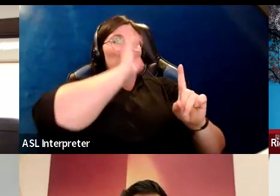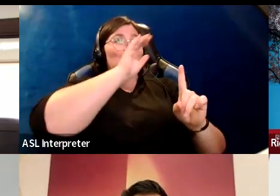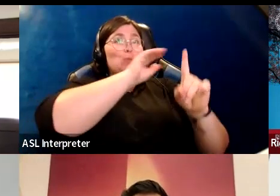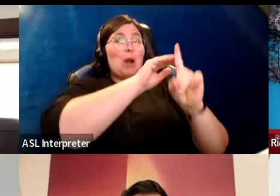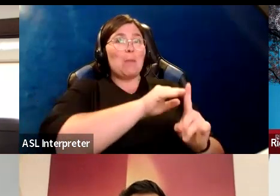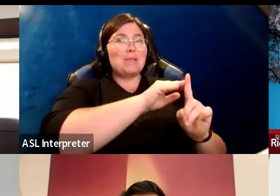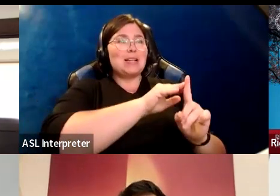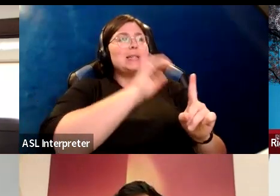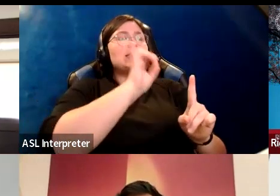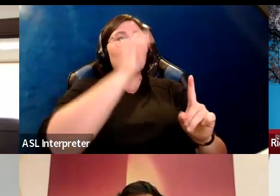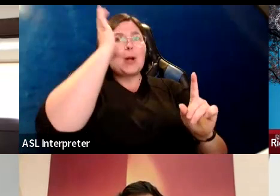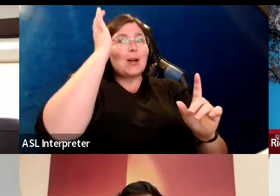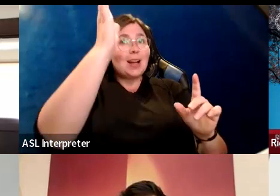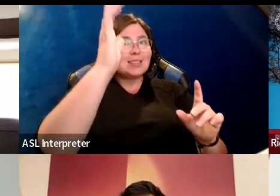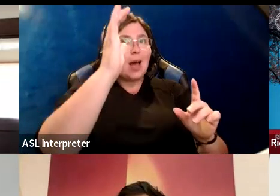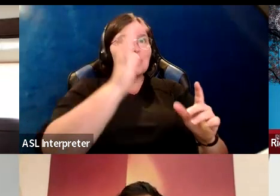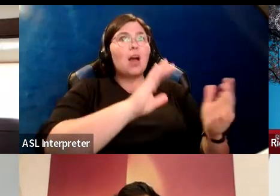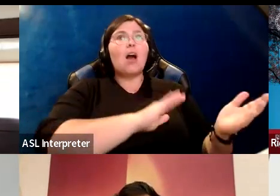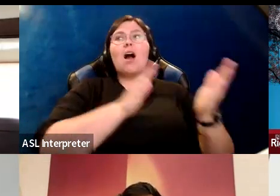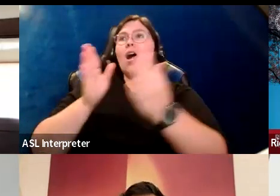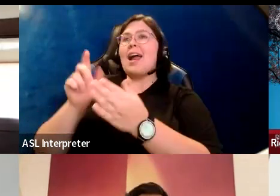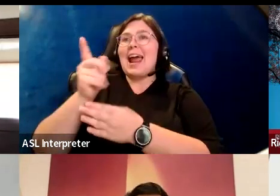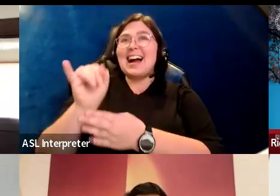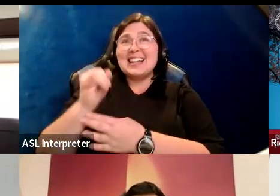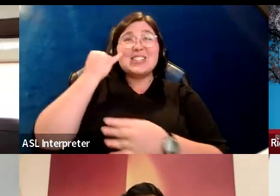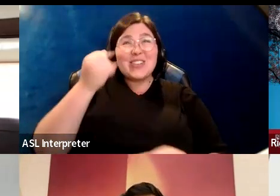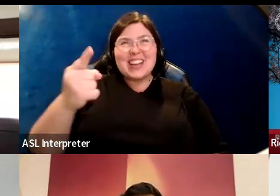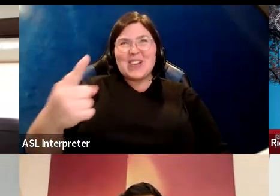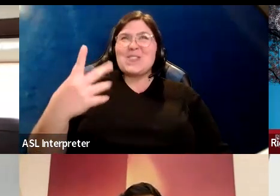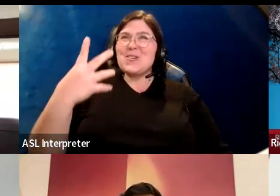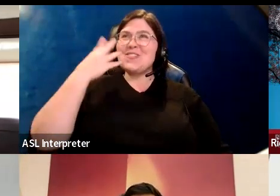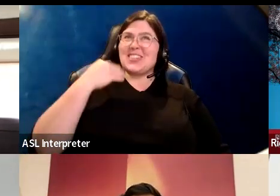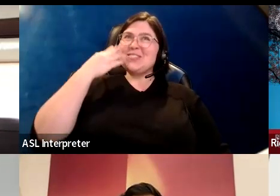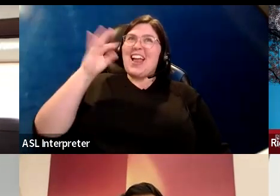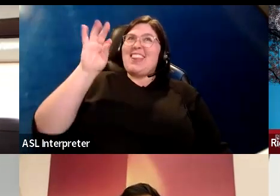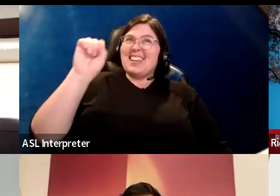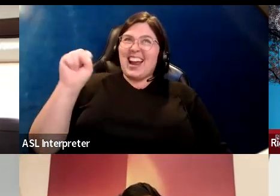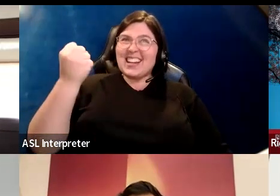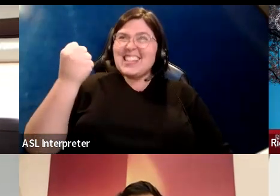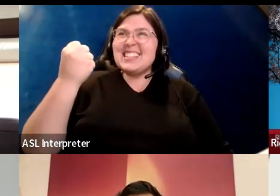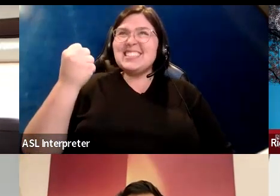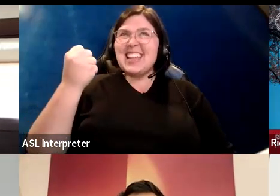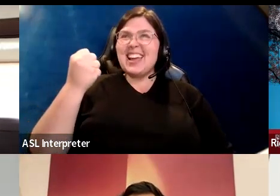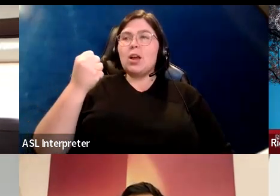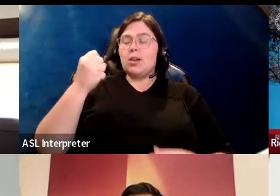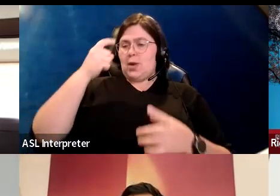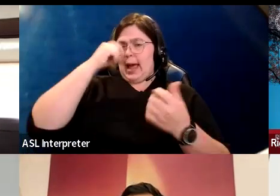for AI for those who are '90s or were living during that era.